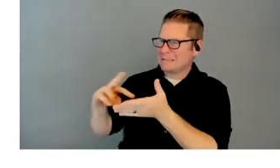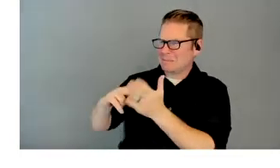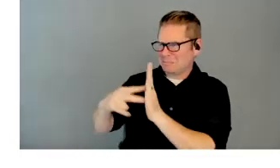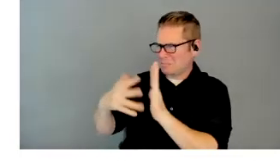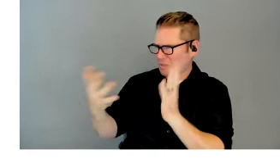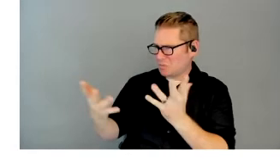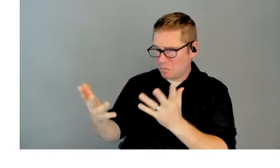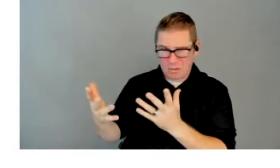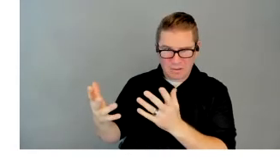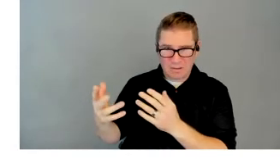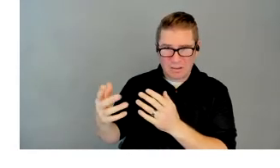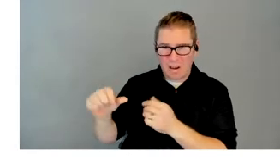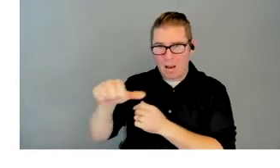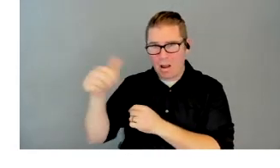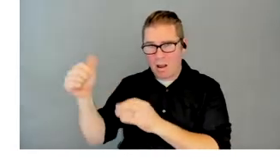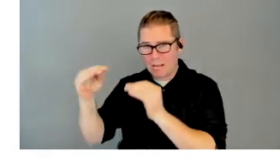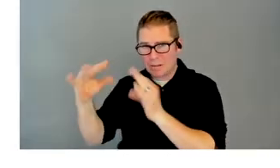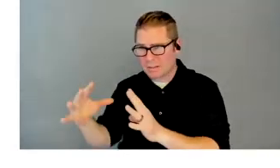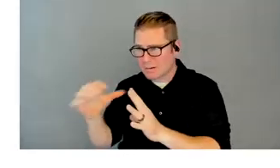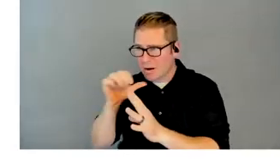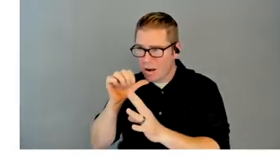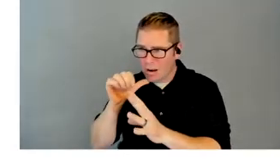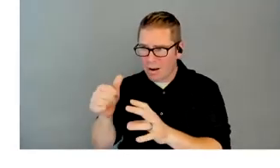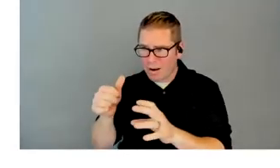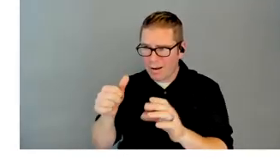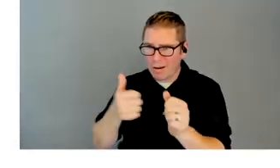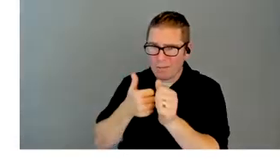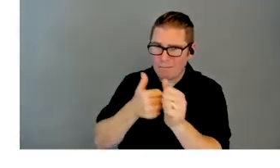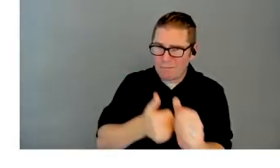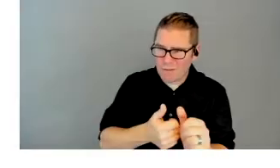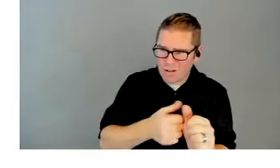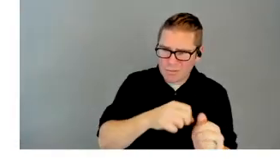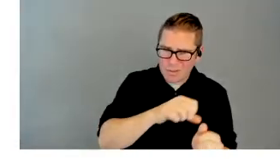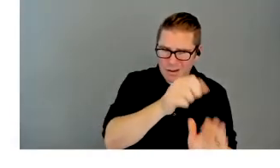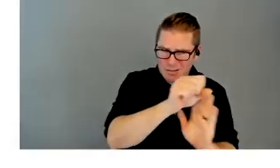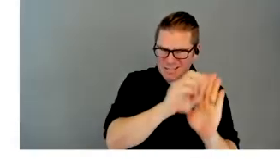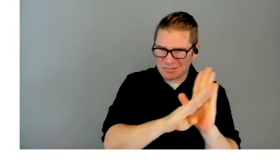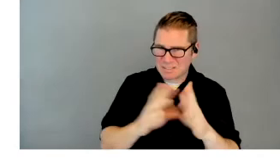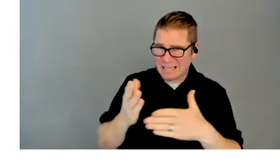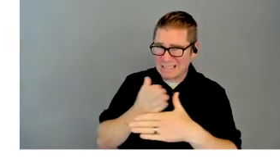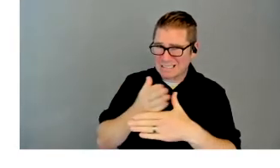Yeah, I think that that's going to have to be something with the faculty to all agree on with that.